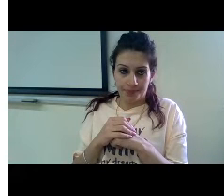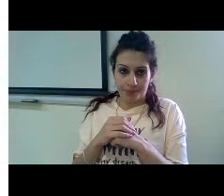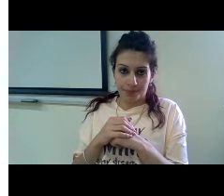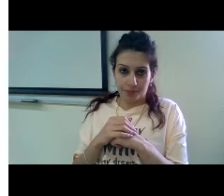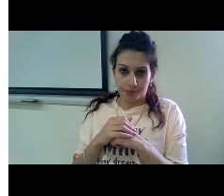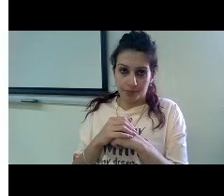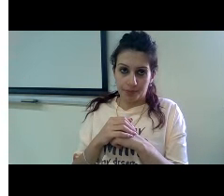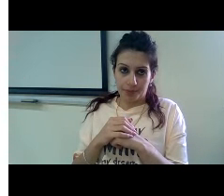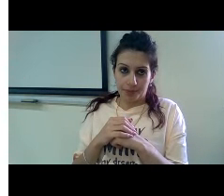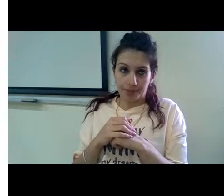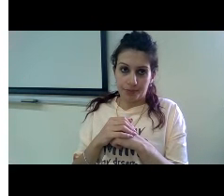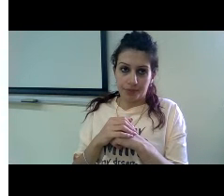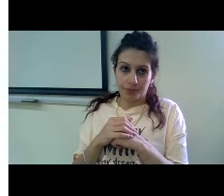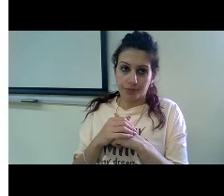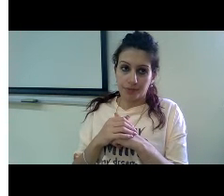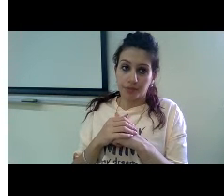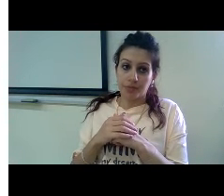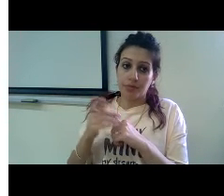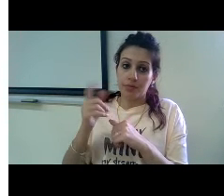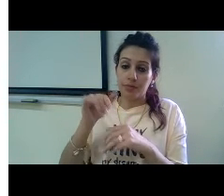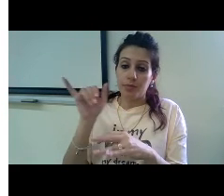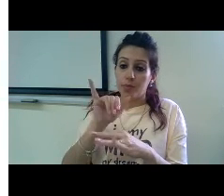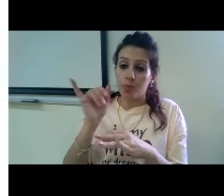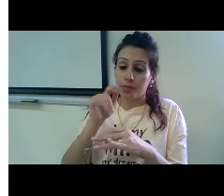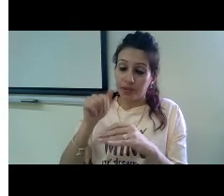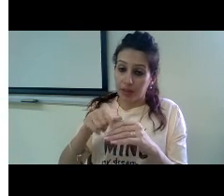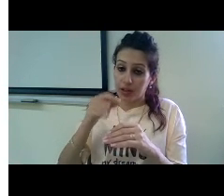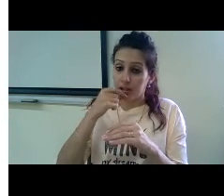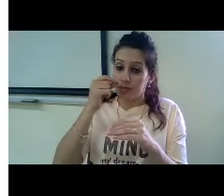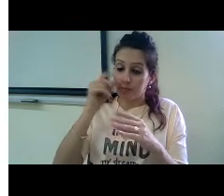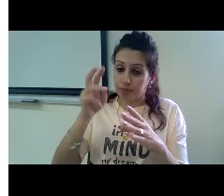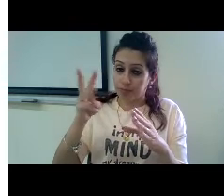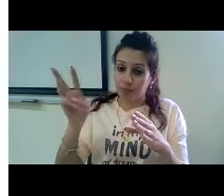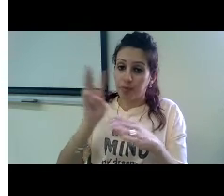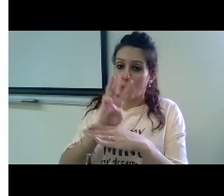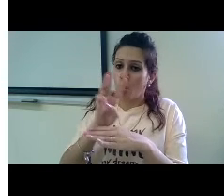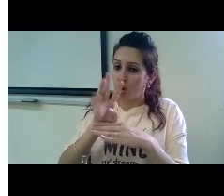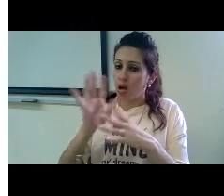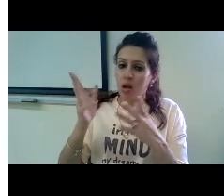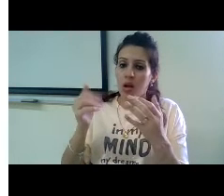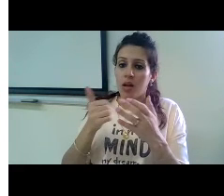but due to the time limit, I wouldn't take deeper to that.